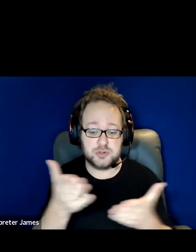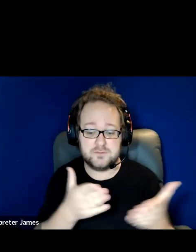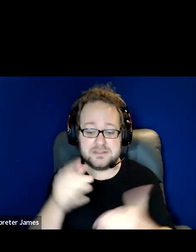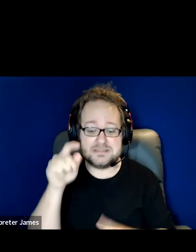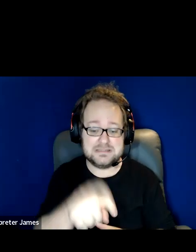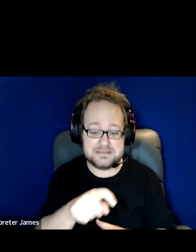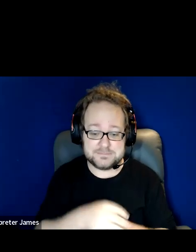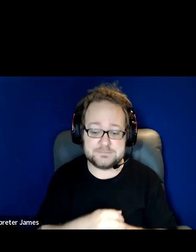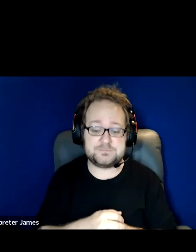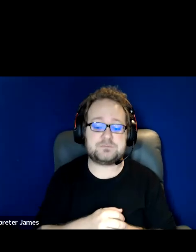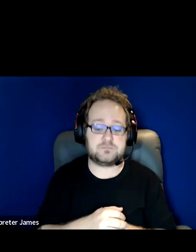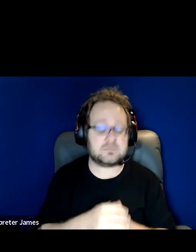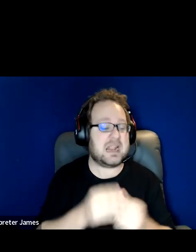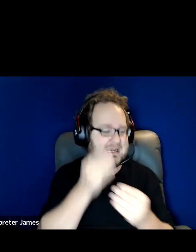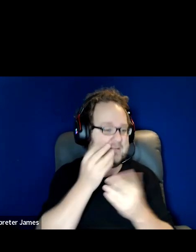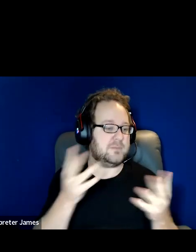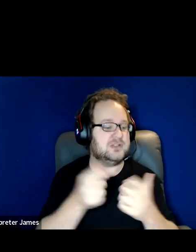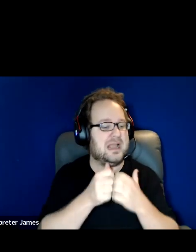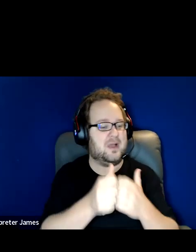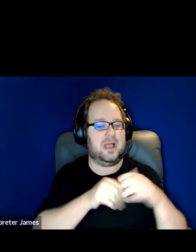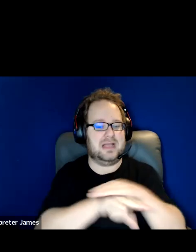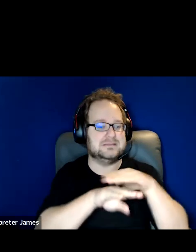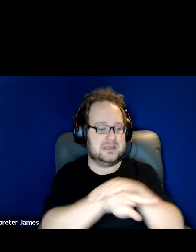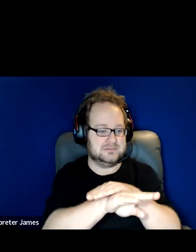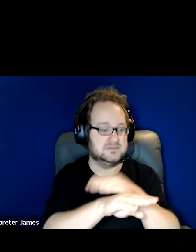information on how to access COVID vaccines in particular